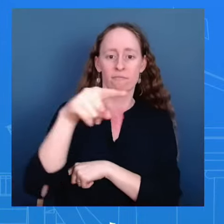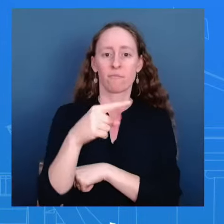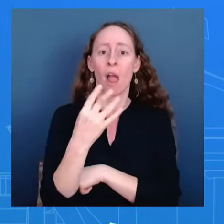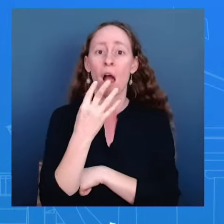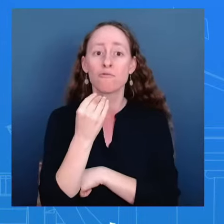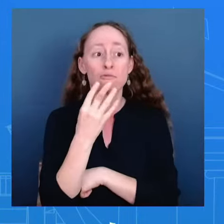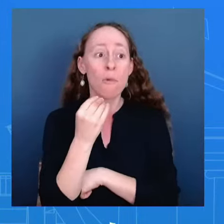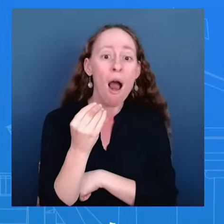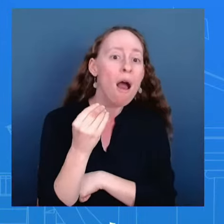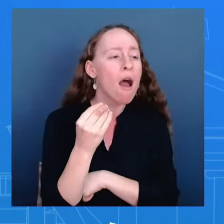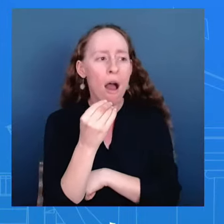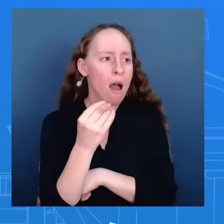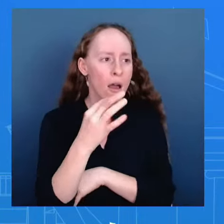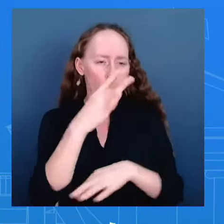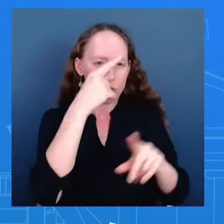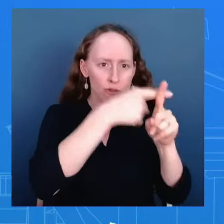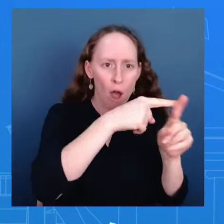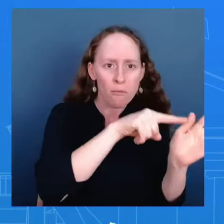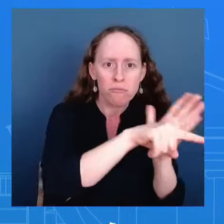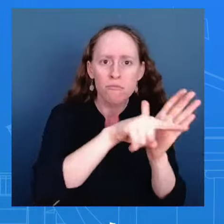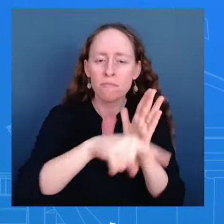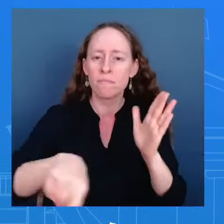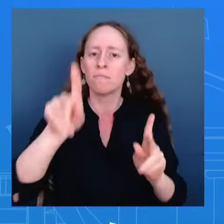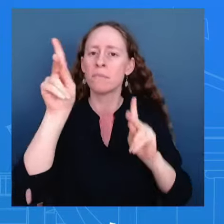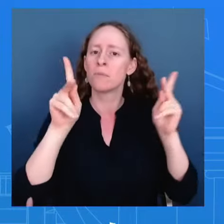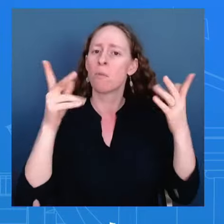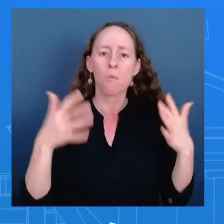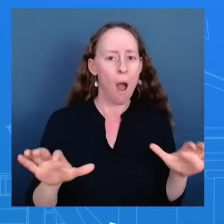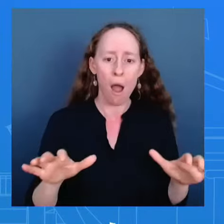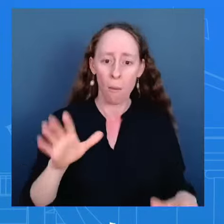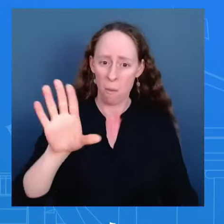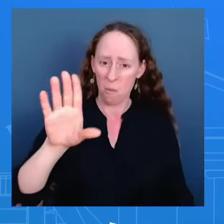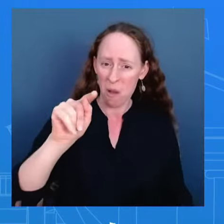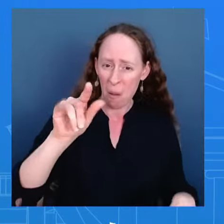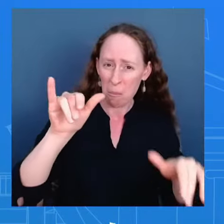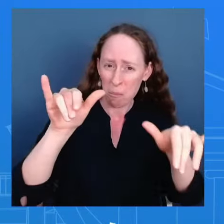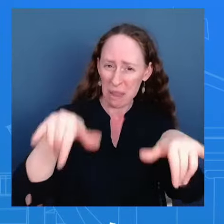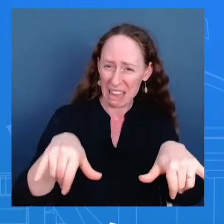but we are seeing tanks in Rafah. We've now seen strikes continue to kill civilians